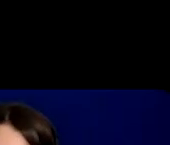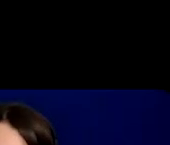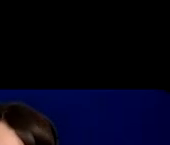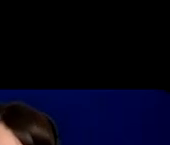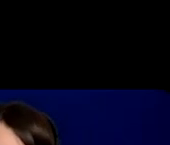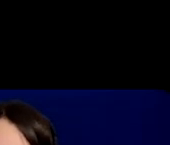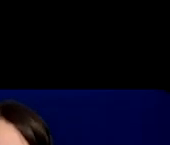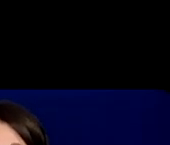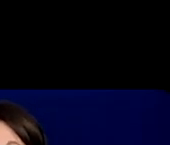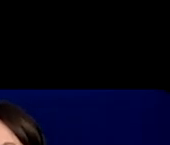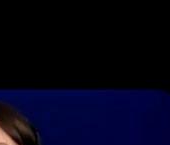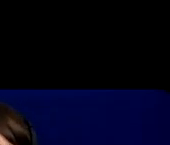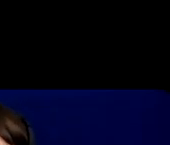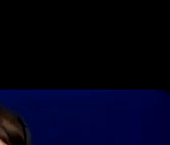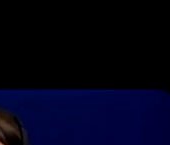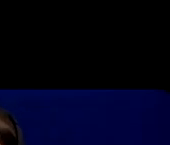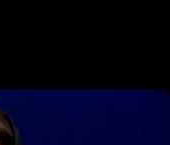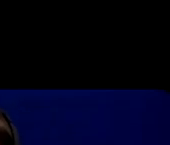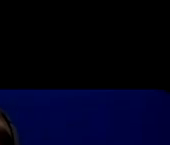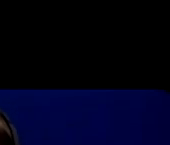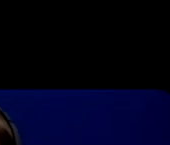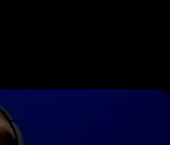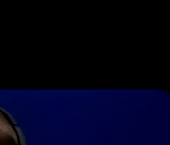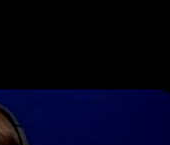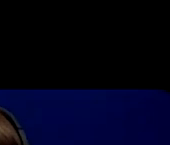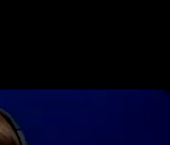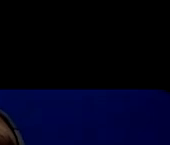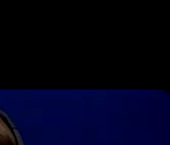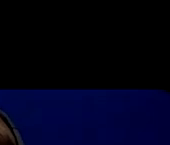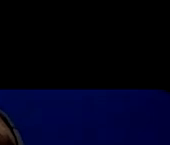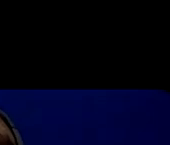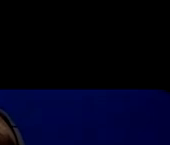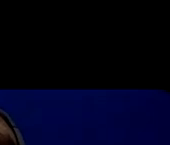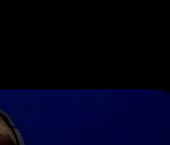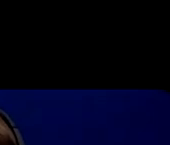and we'll get to this in, you know, at some point but the giving the students agency